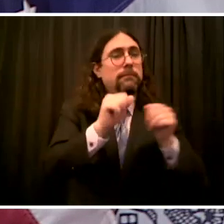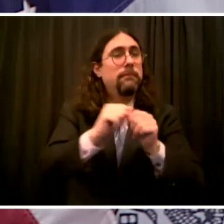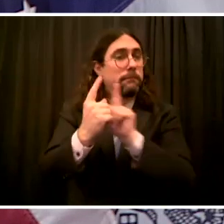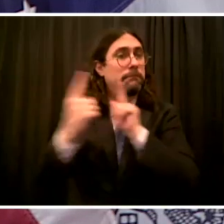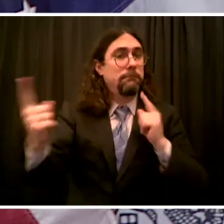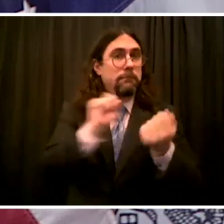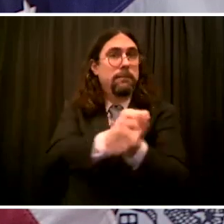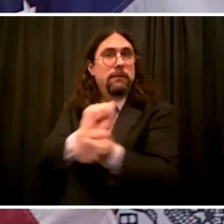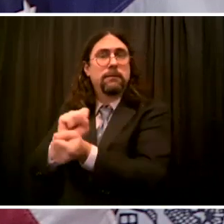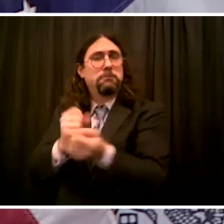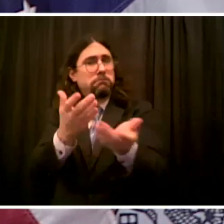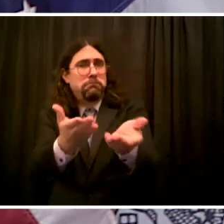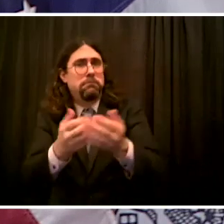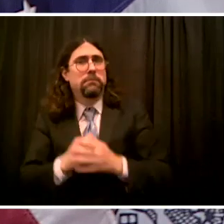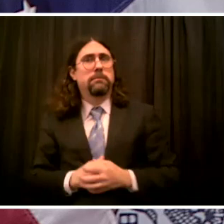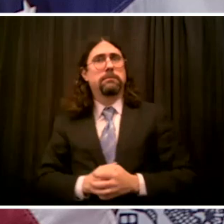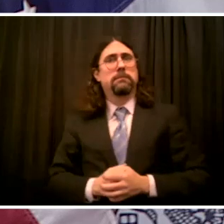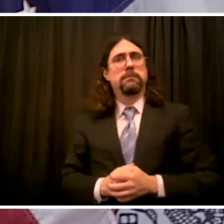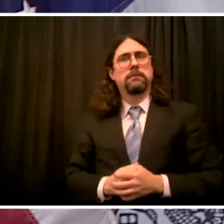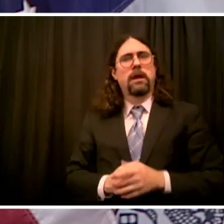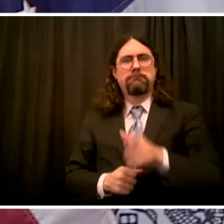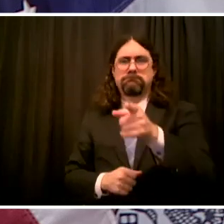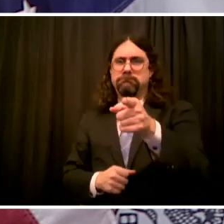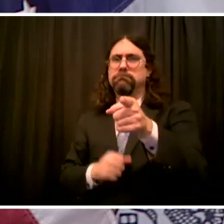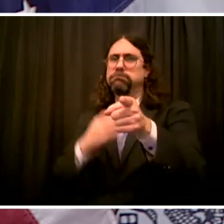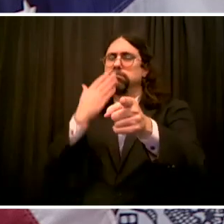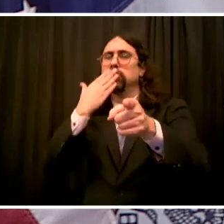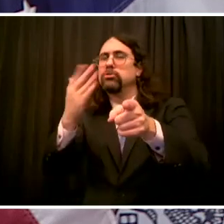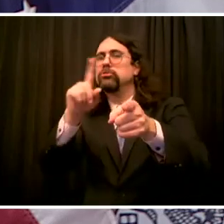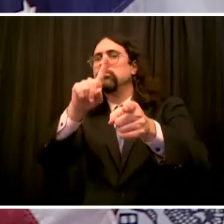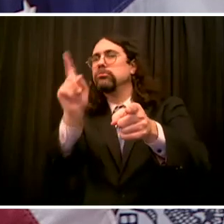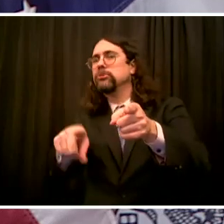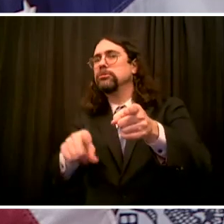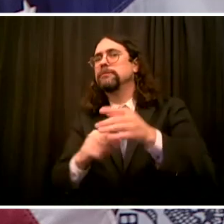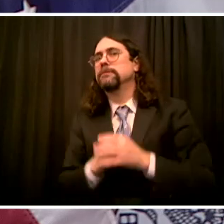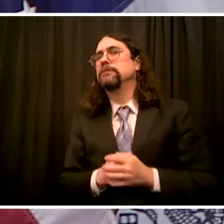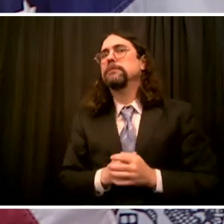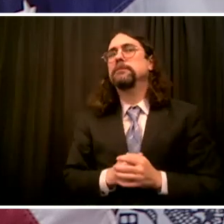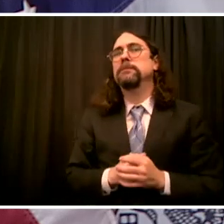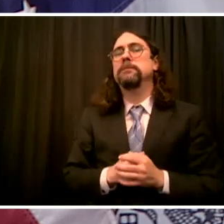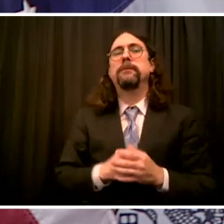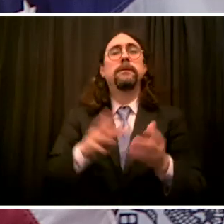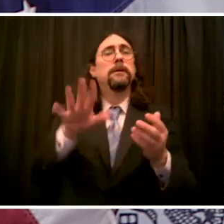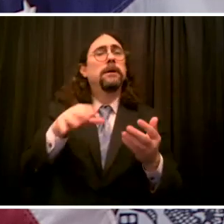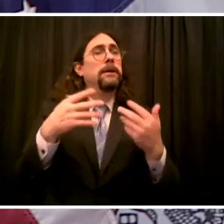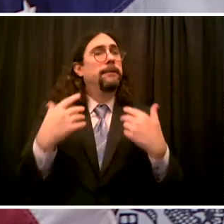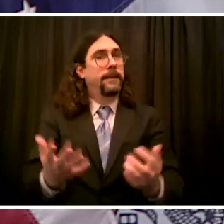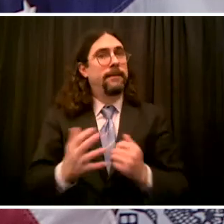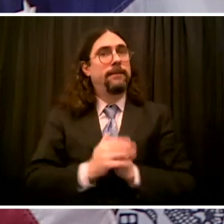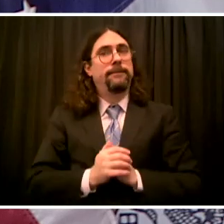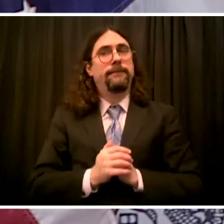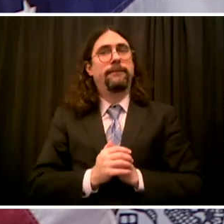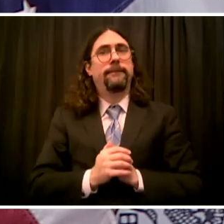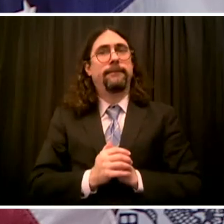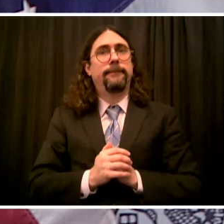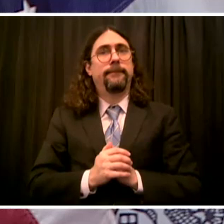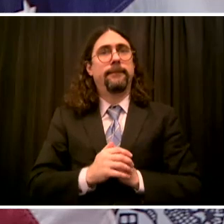AND ITS RECOVERY. THANK OYU, FIRST, JIM